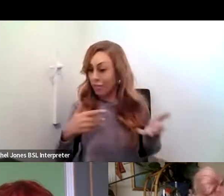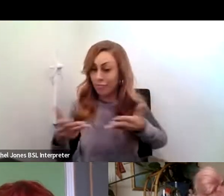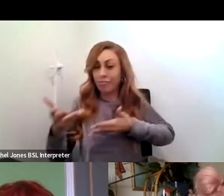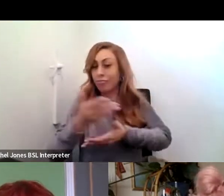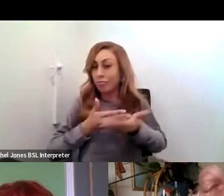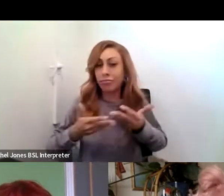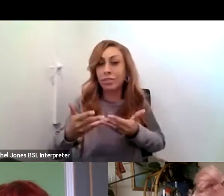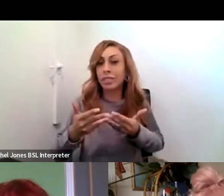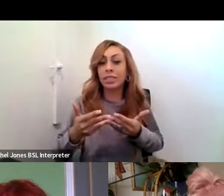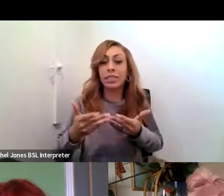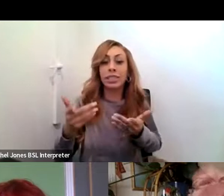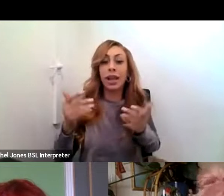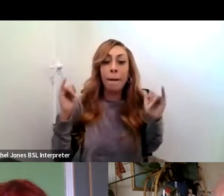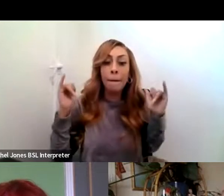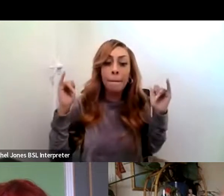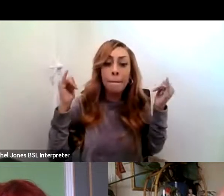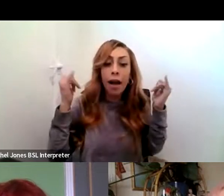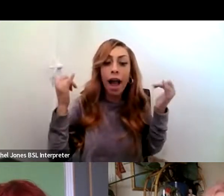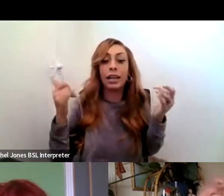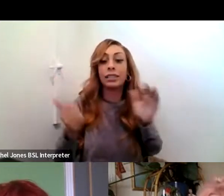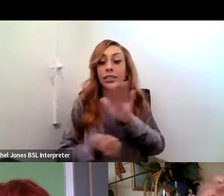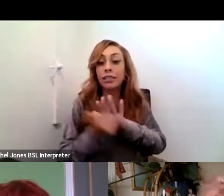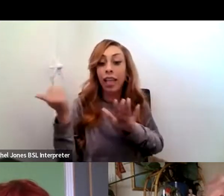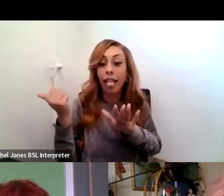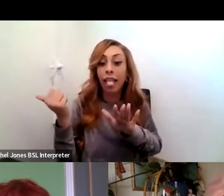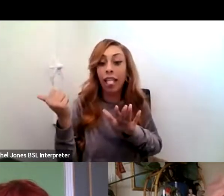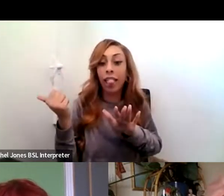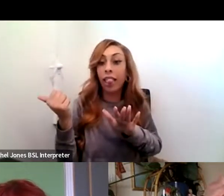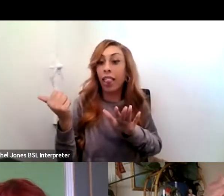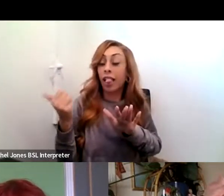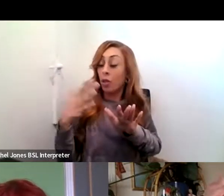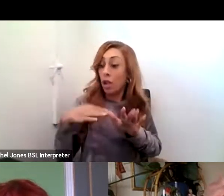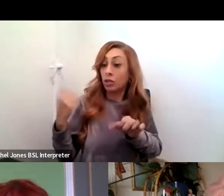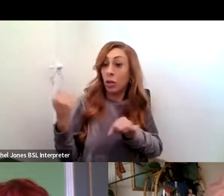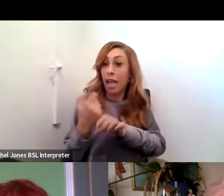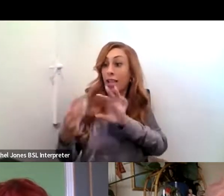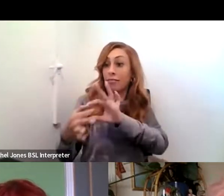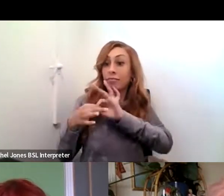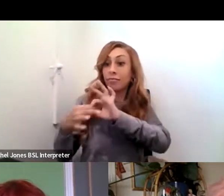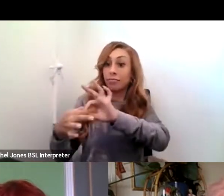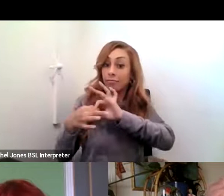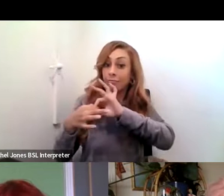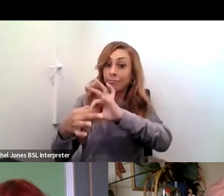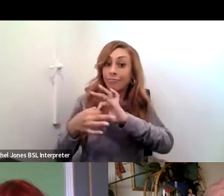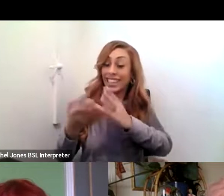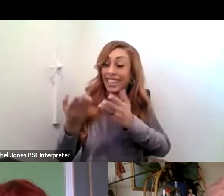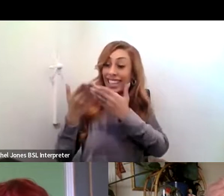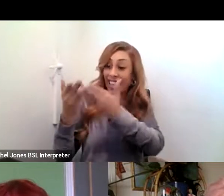about Party Skills, and would you like to make something together, where we could give her a voice to express how she feels